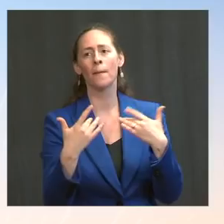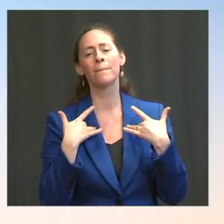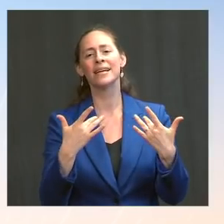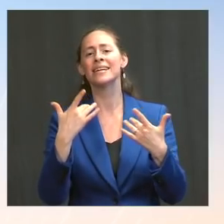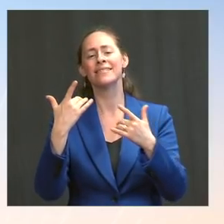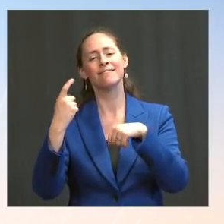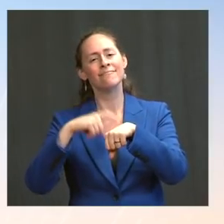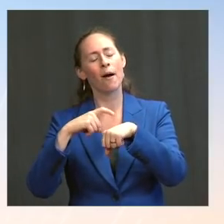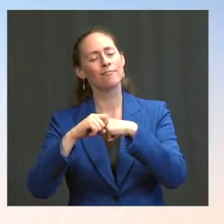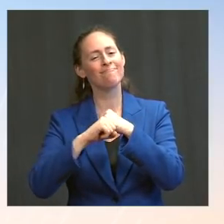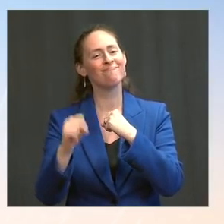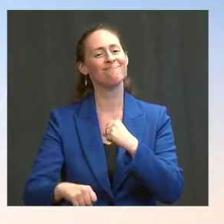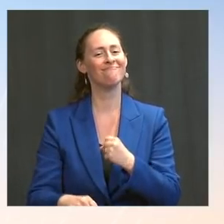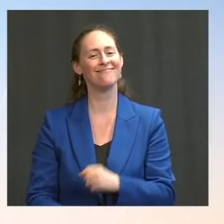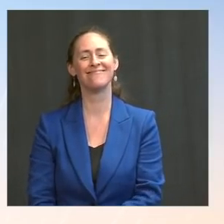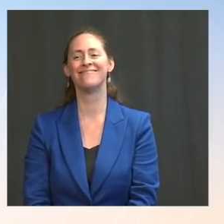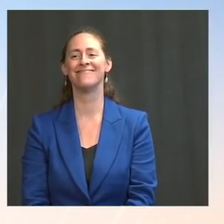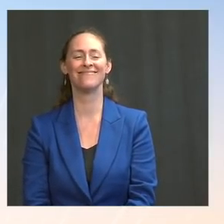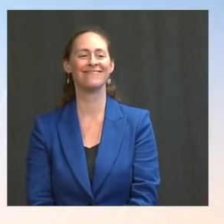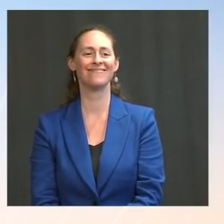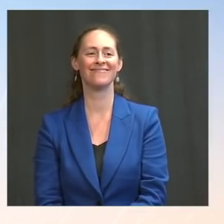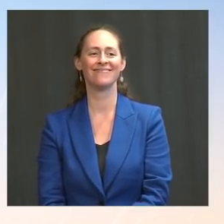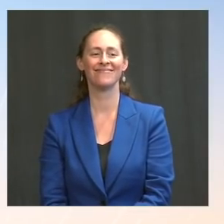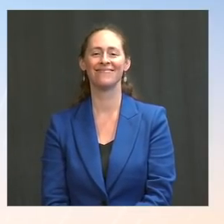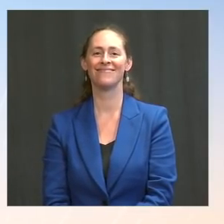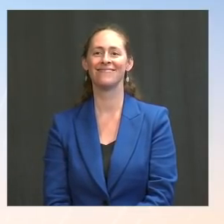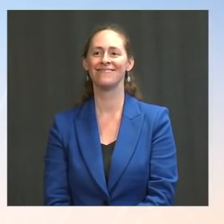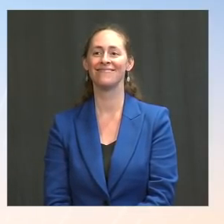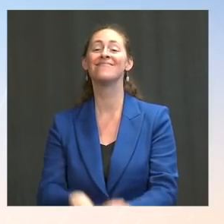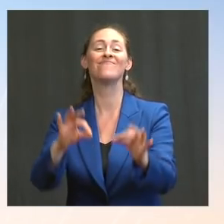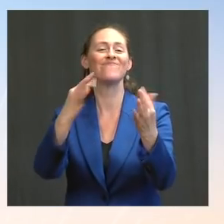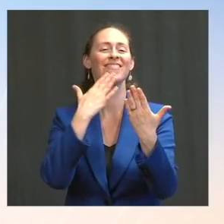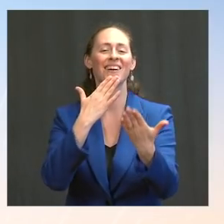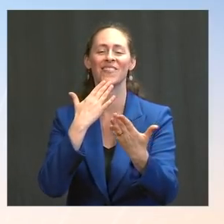He'll be back. Mr. Deese: Thank you all. The Press: Thank you. Ms. Psaki: Okay, sorry, go ahead.